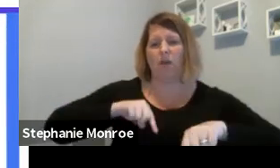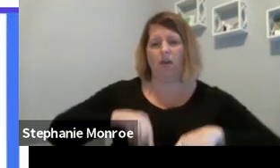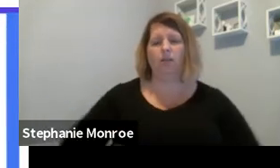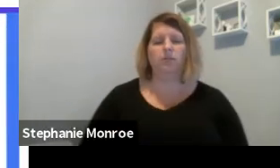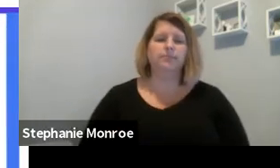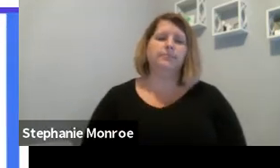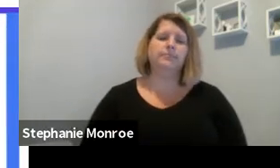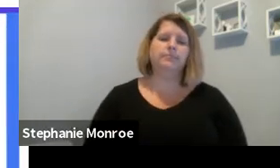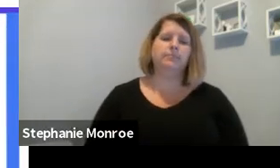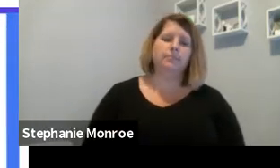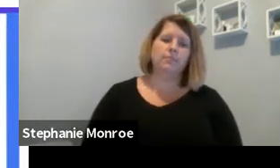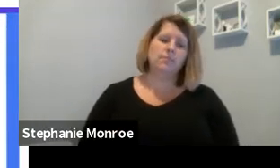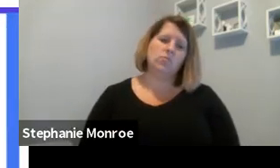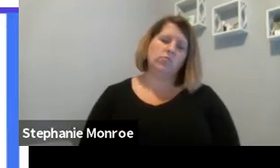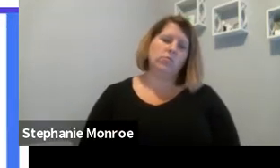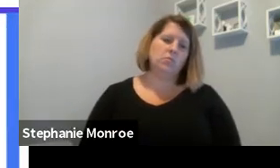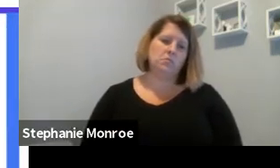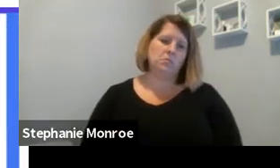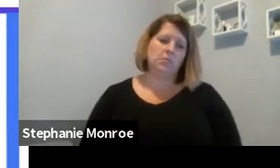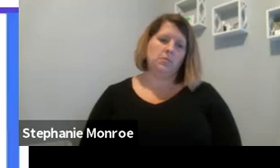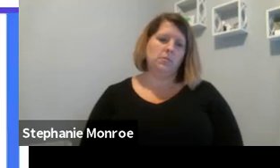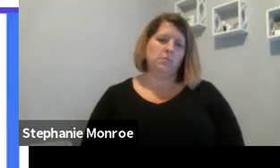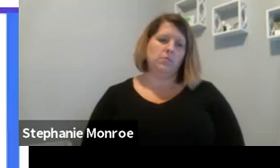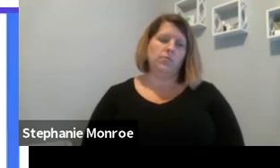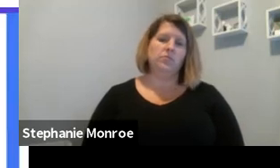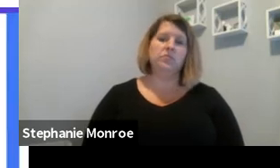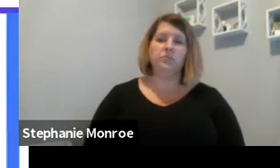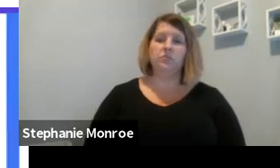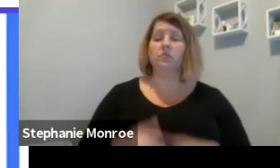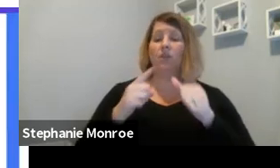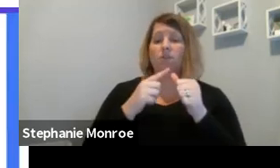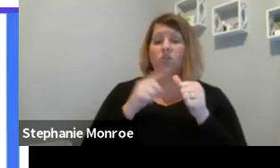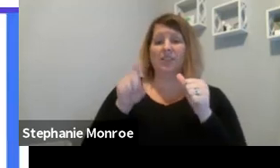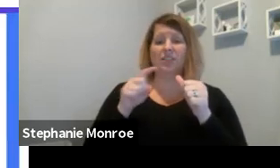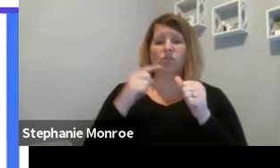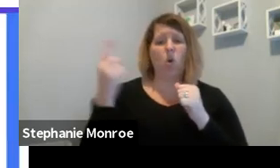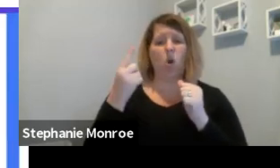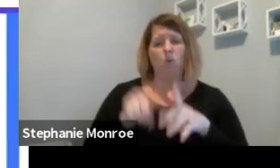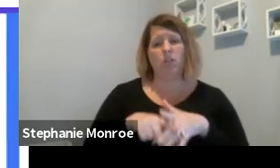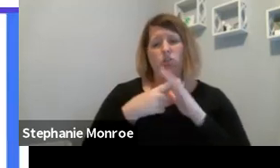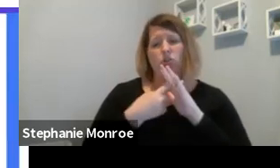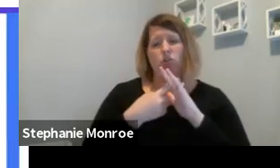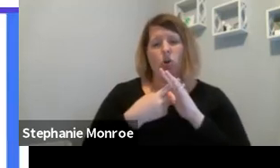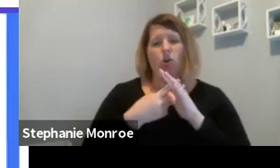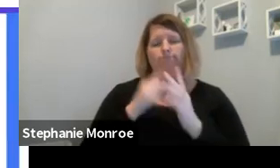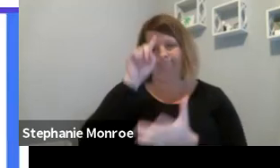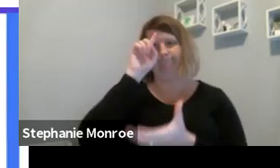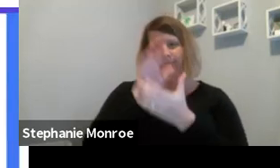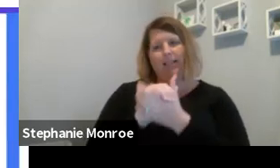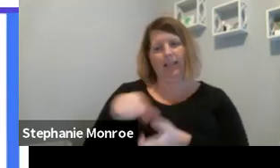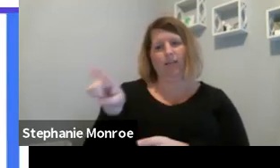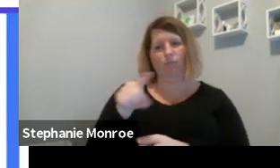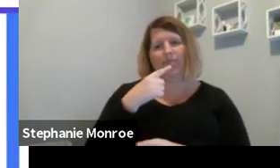Well, first of all, we need to always start off by believing the victim.